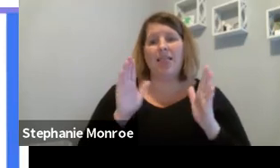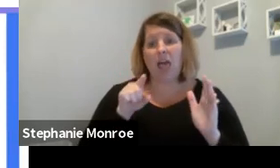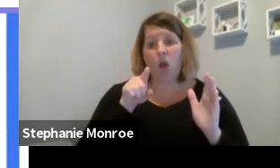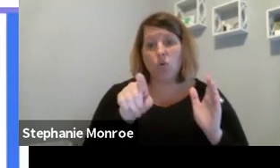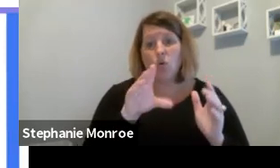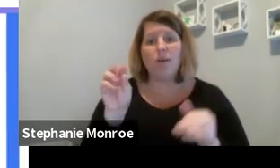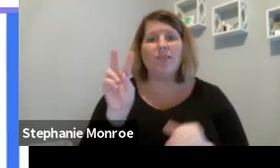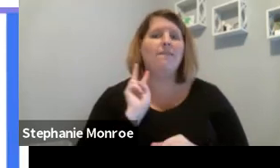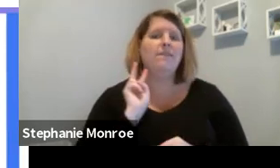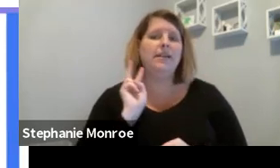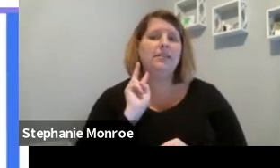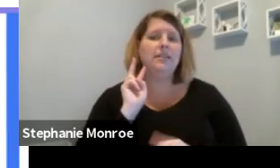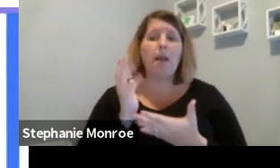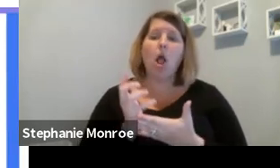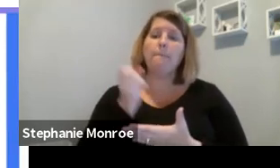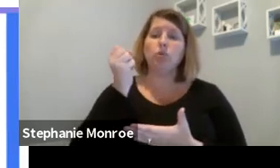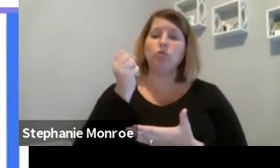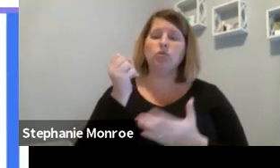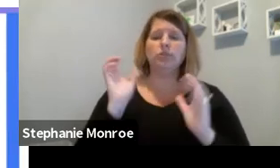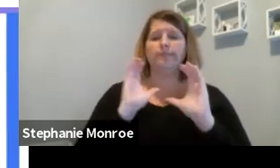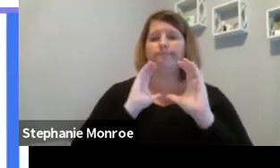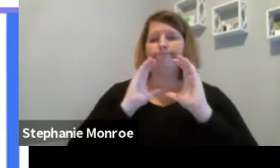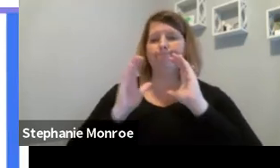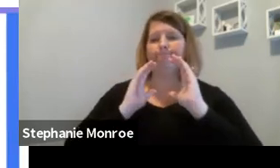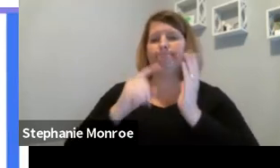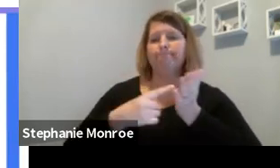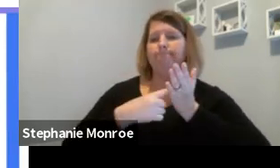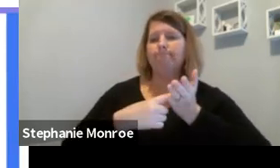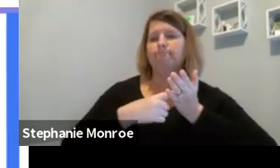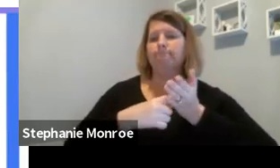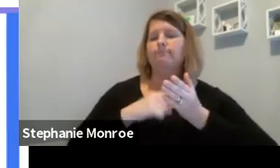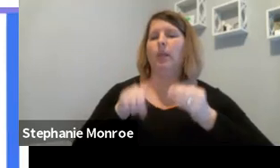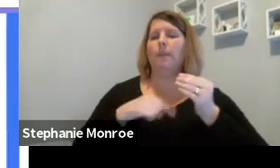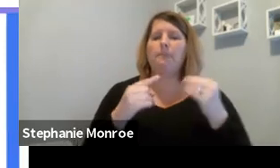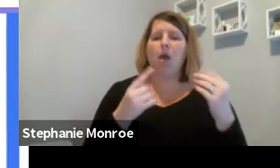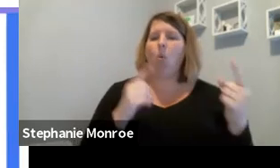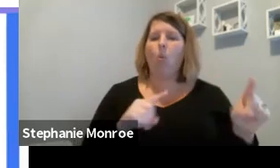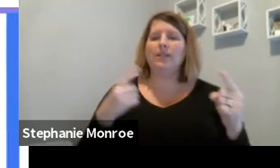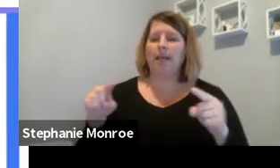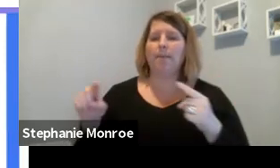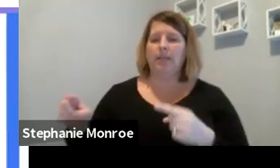an opportunity to have a conversation about what is happening